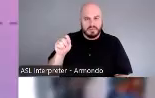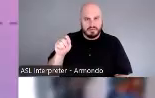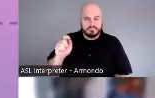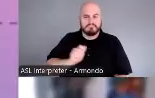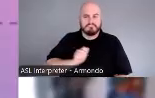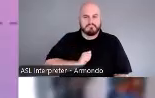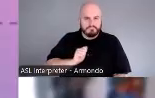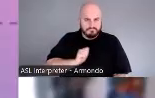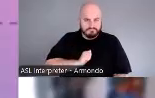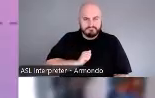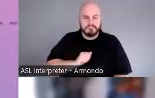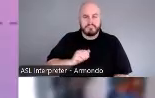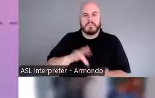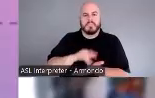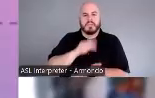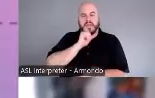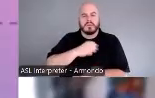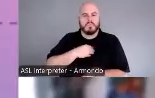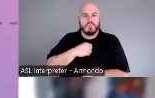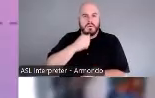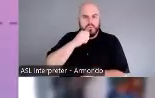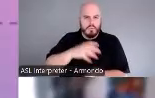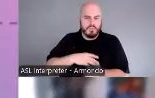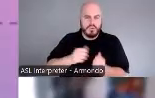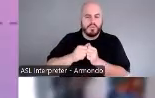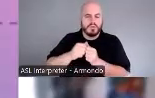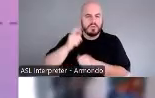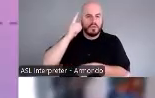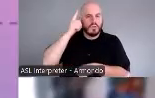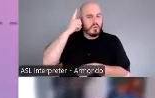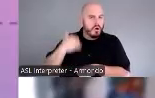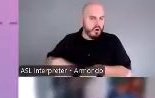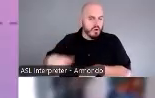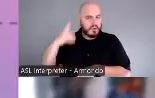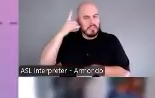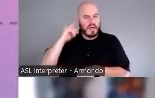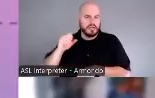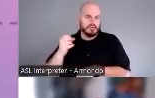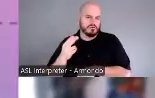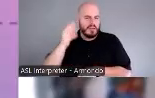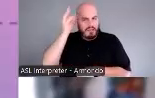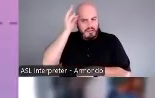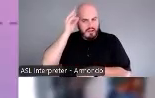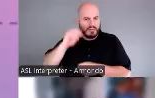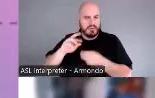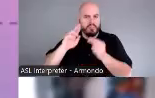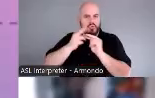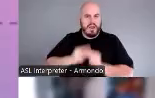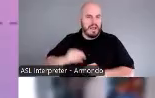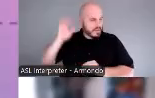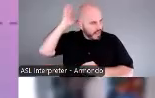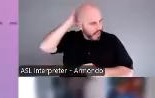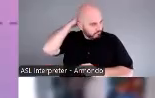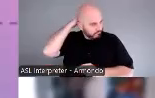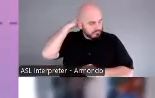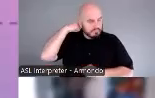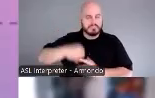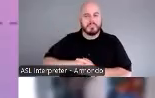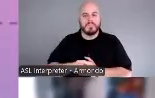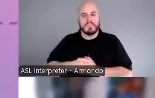am a middle-aged white woman with long blondish hair that I'm wearing in a braid. And I'll pass it over to you, Will,